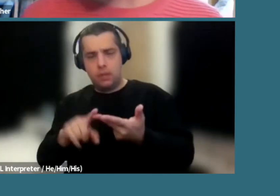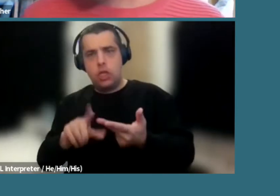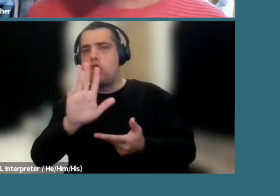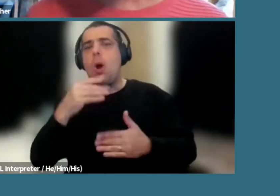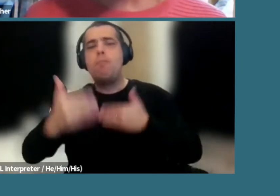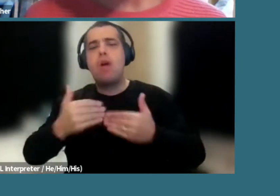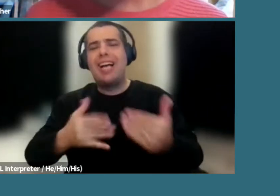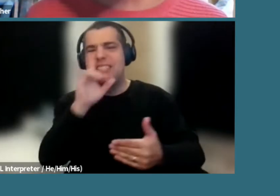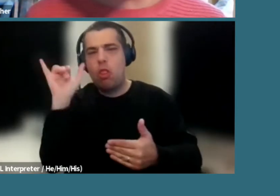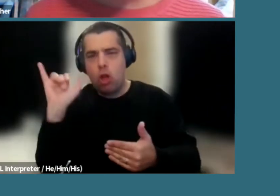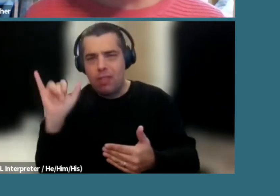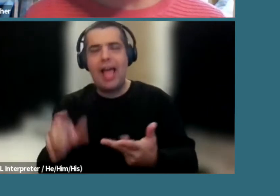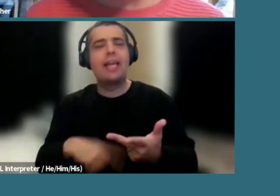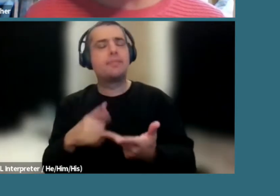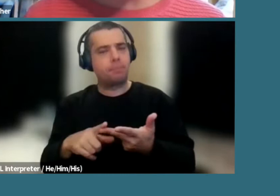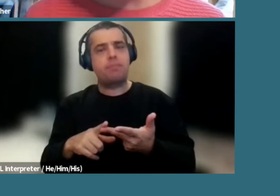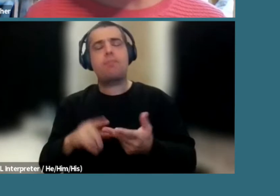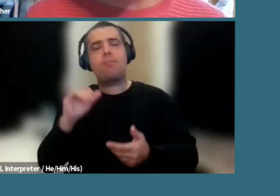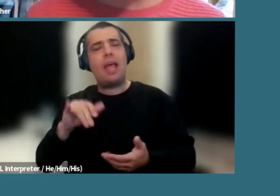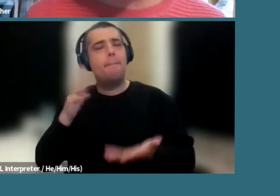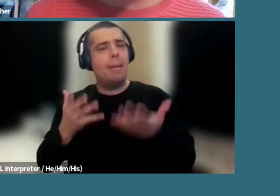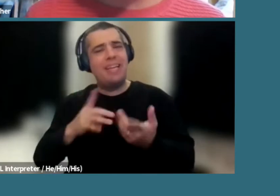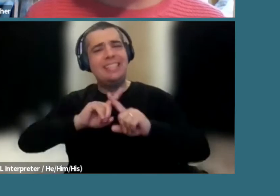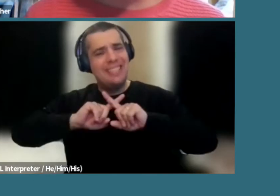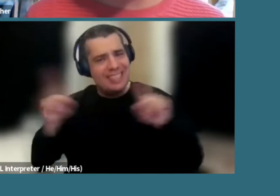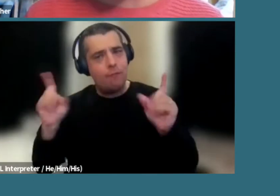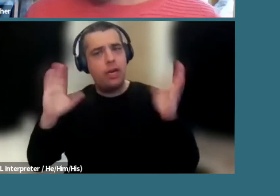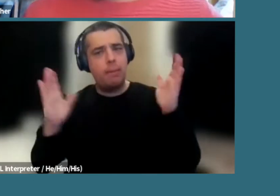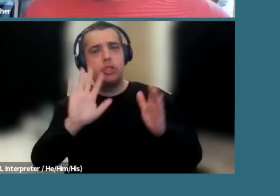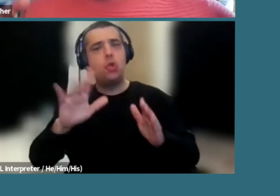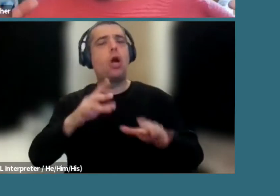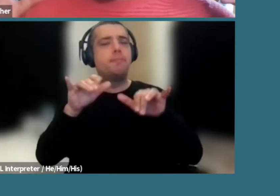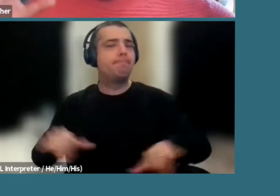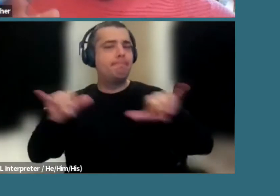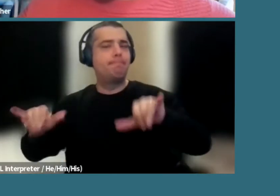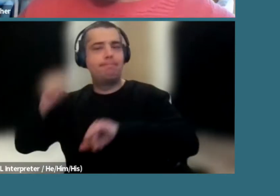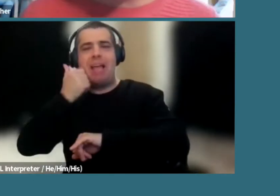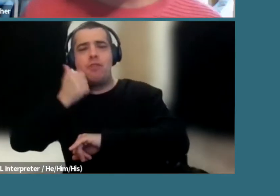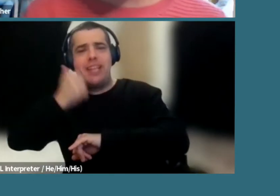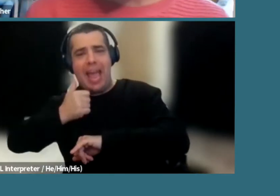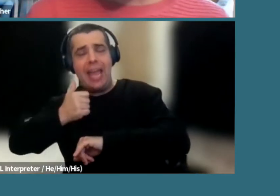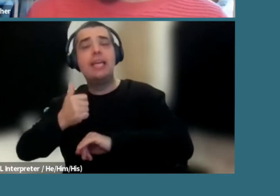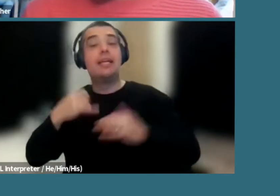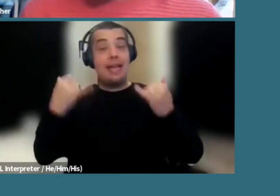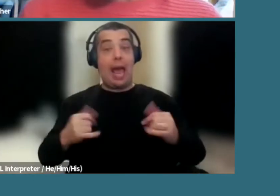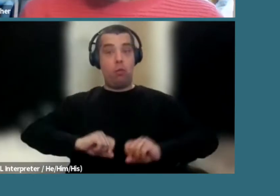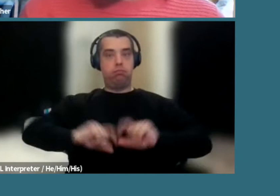Was it different than how you usually might be thinking about things in an image? Because now we're framing it as alt text.